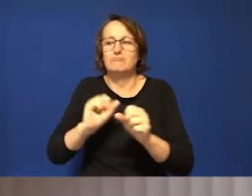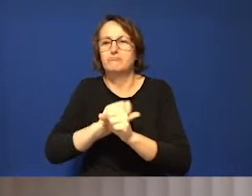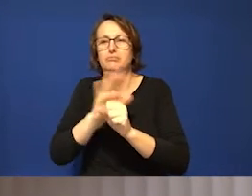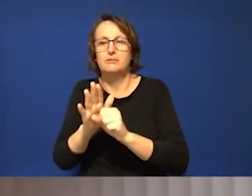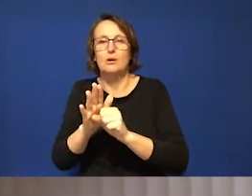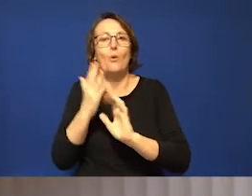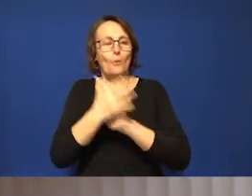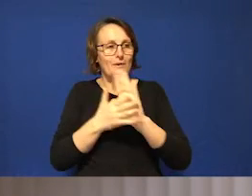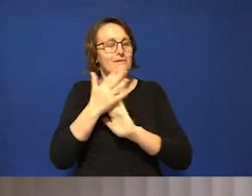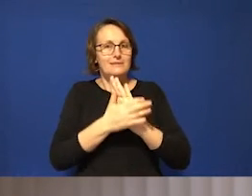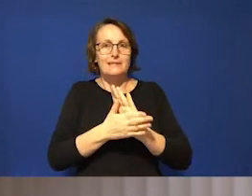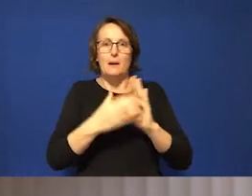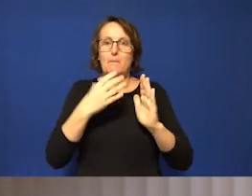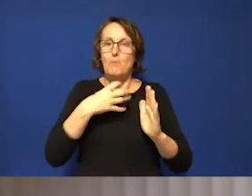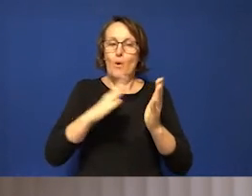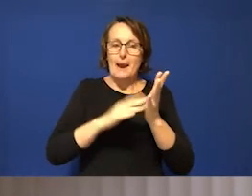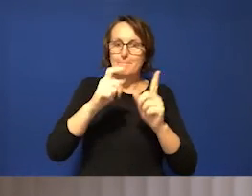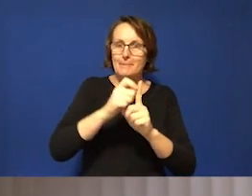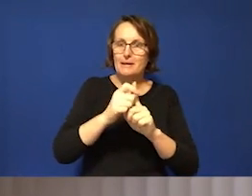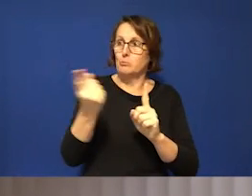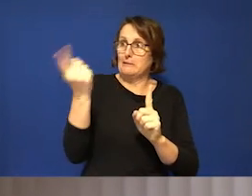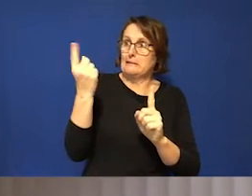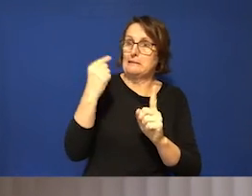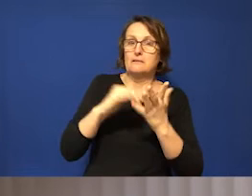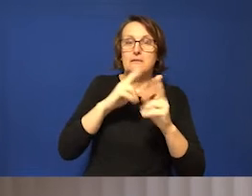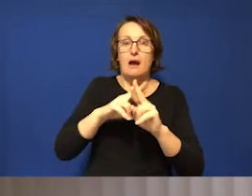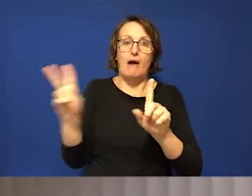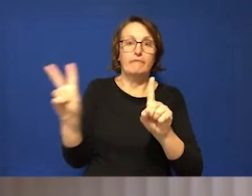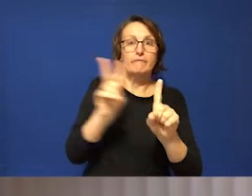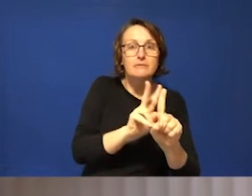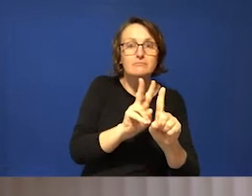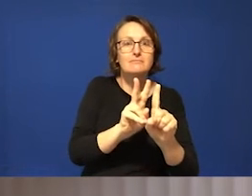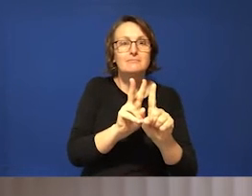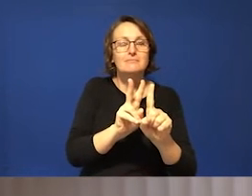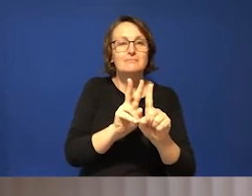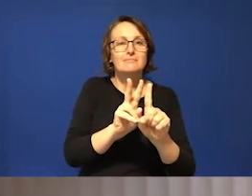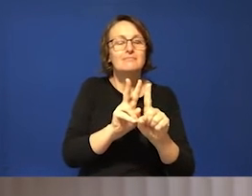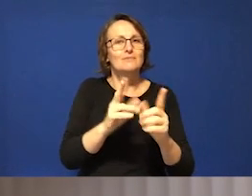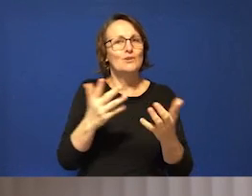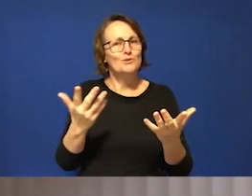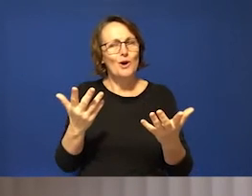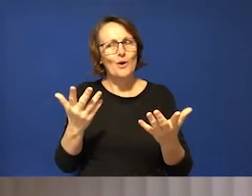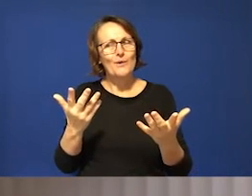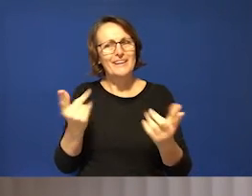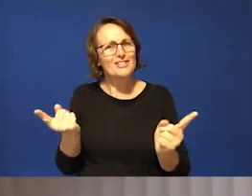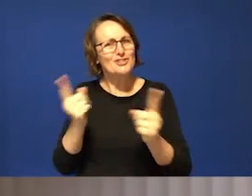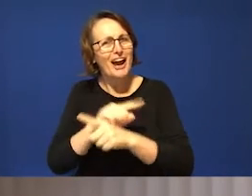electorate officers, advisors, and people like that working out of the building. The dynamic of the precinct has changed.